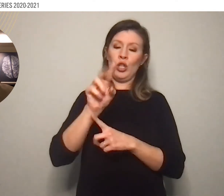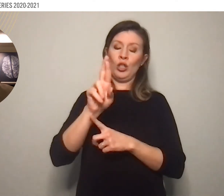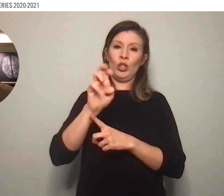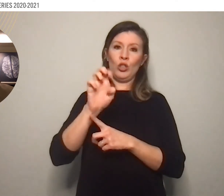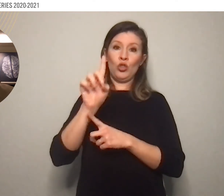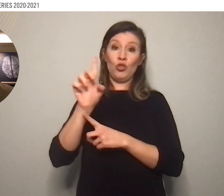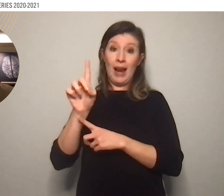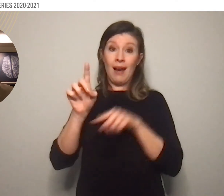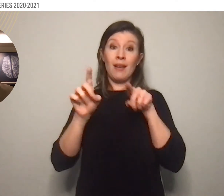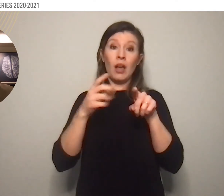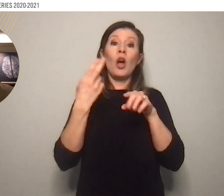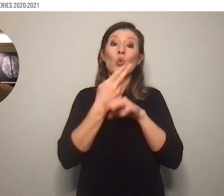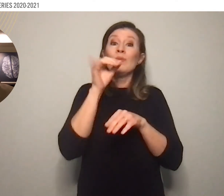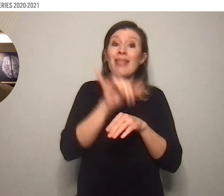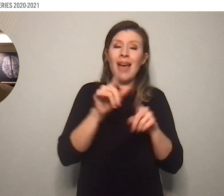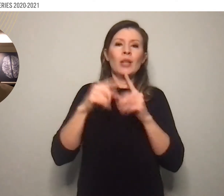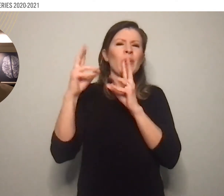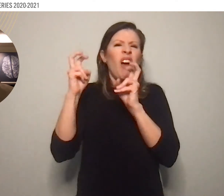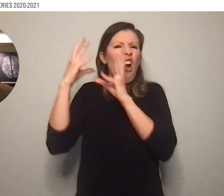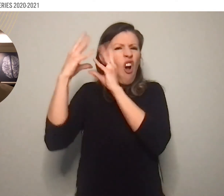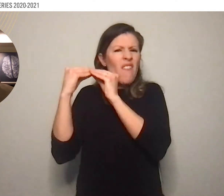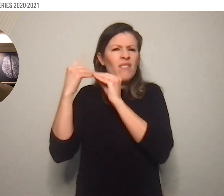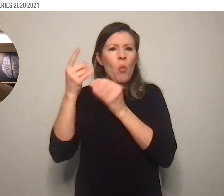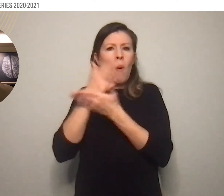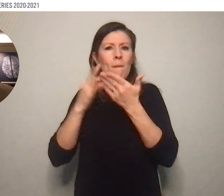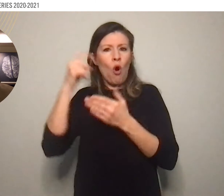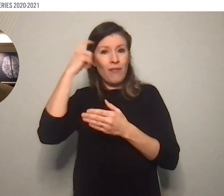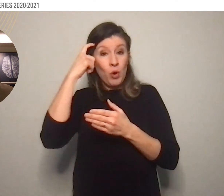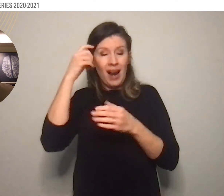He was able to deactivate a brain region while the non-human primates, while they